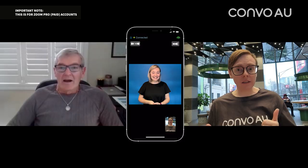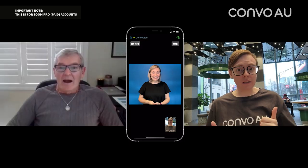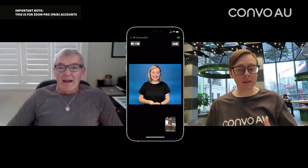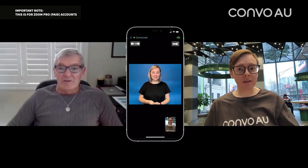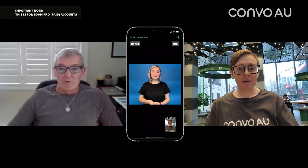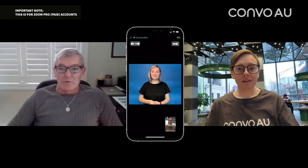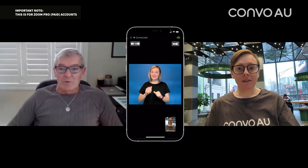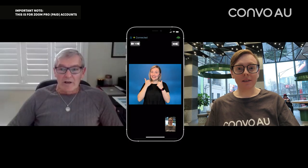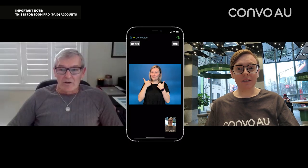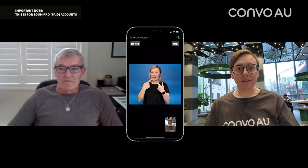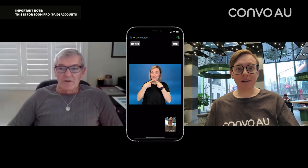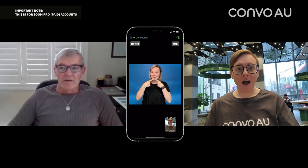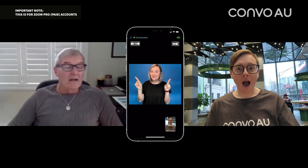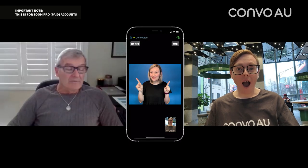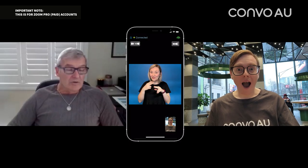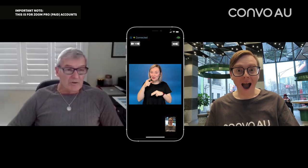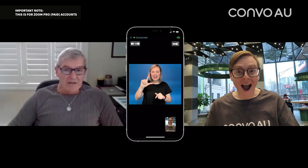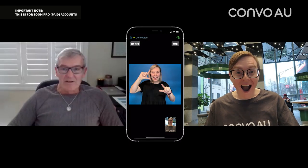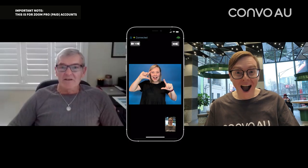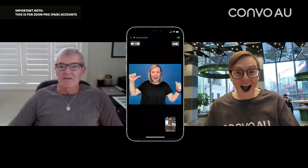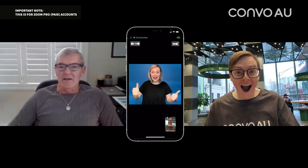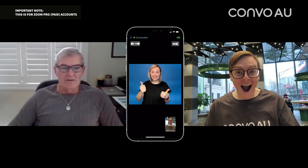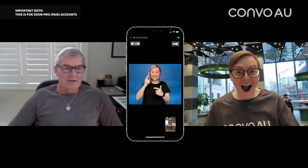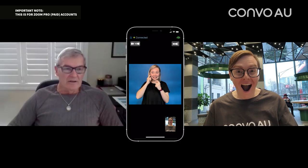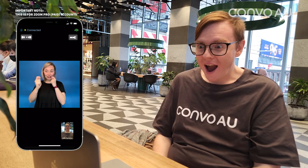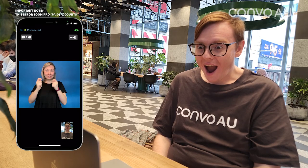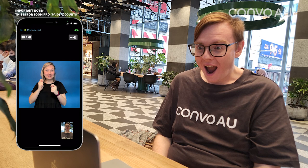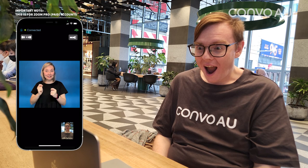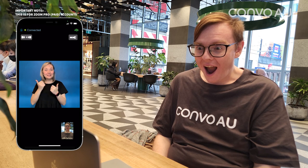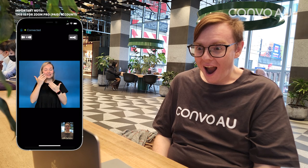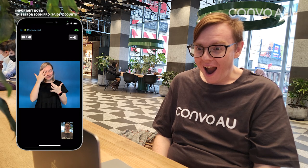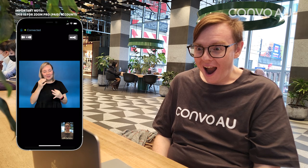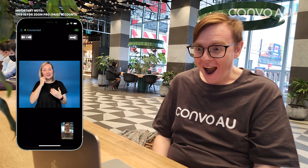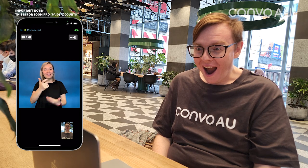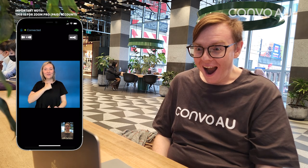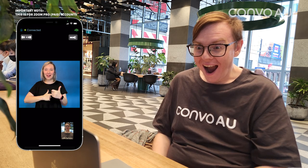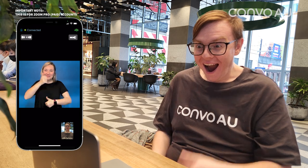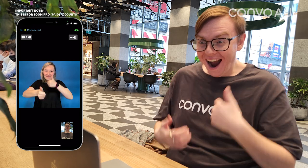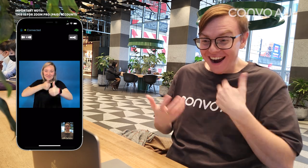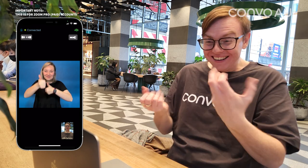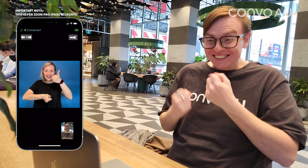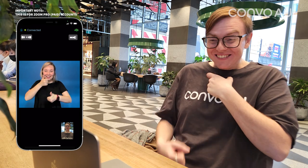I have some great news for you. They loved your screen test and decided to give you the role. Congratulations!